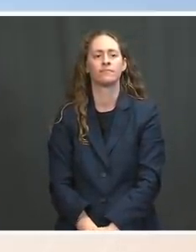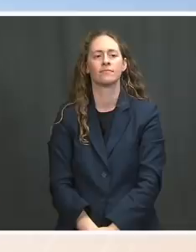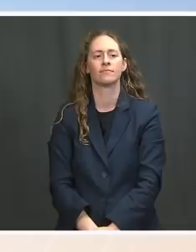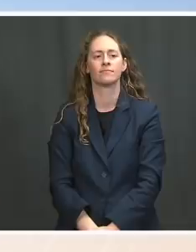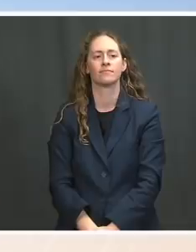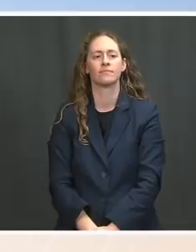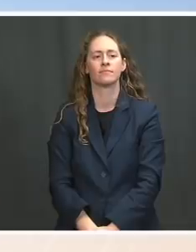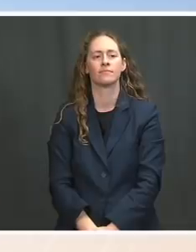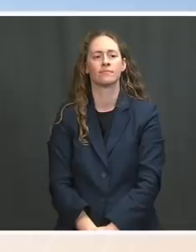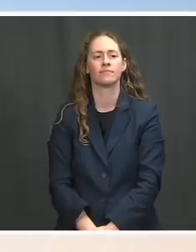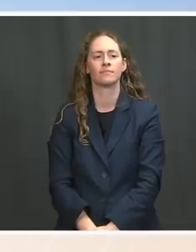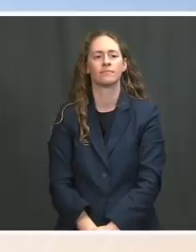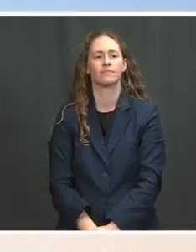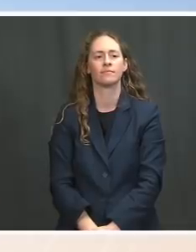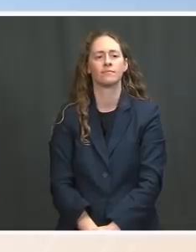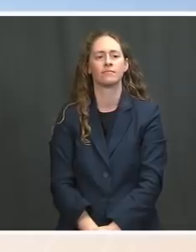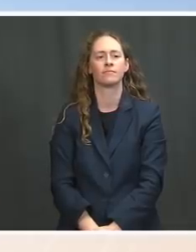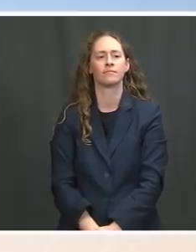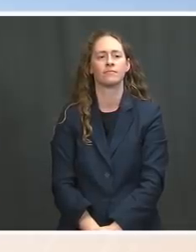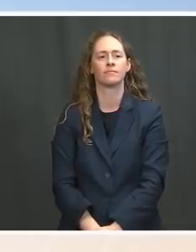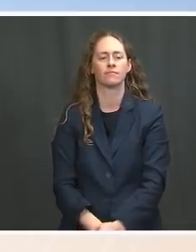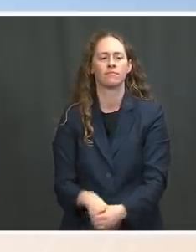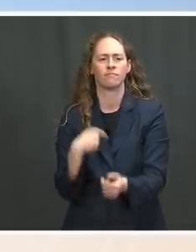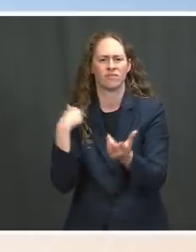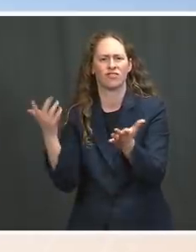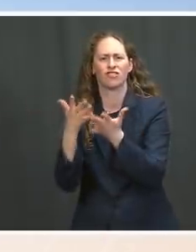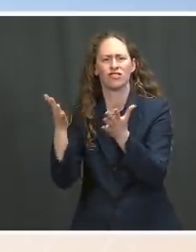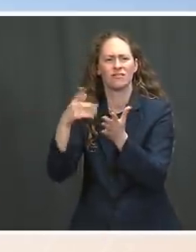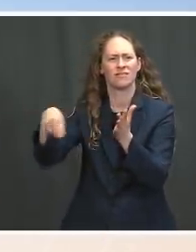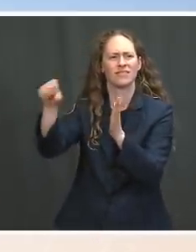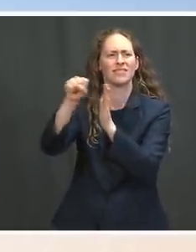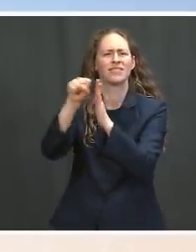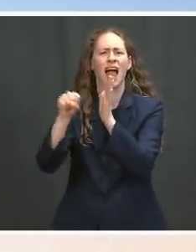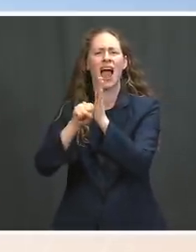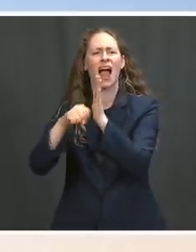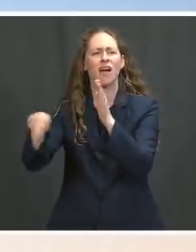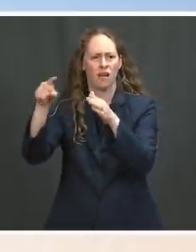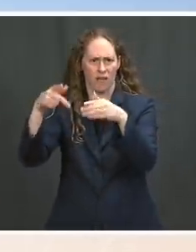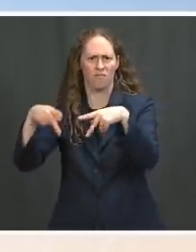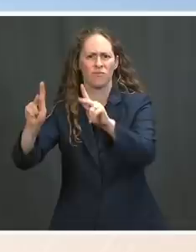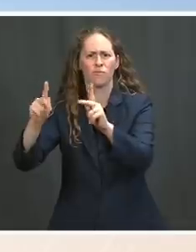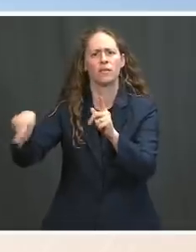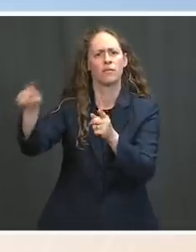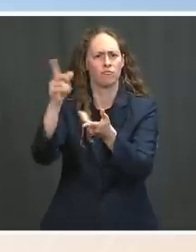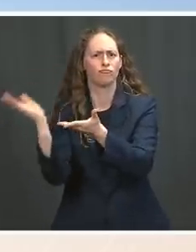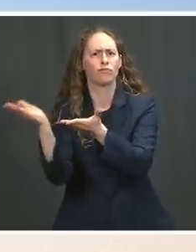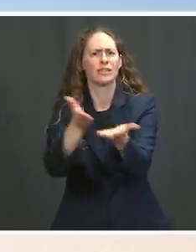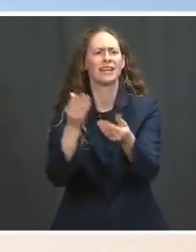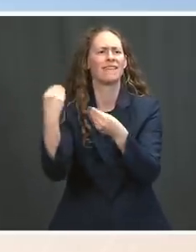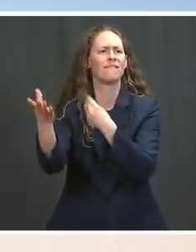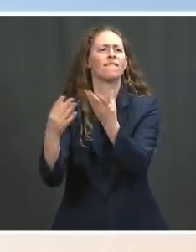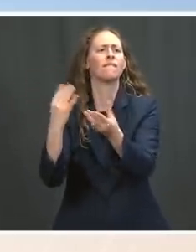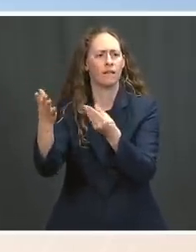to temporarily carry additional gasoline that would ordinarily exceed existing weight limits on federal highways in their state.